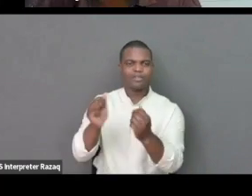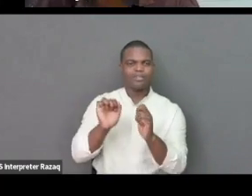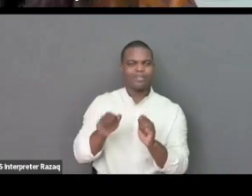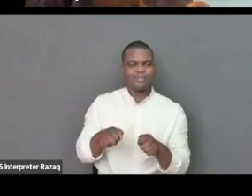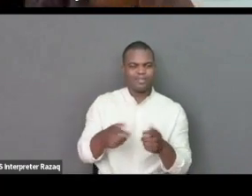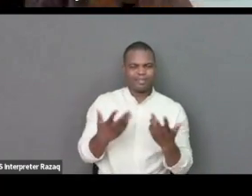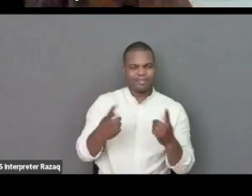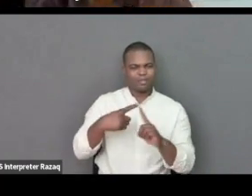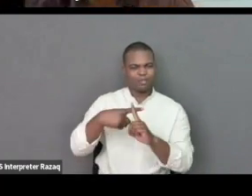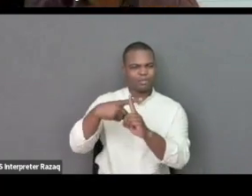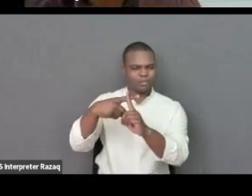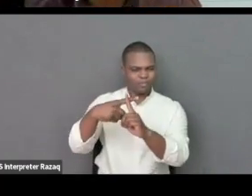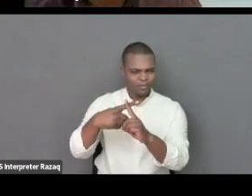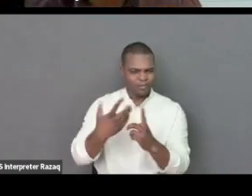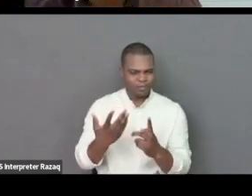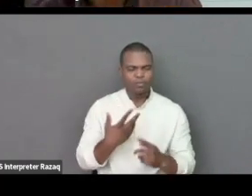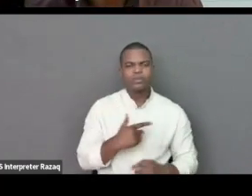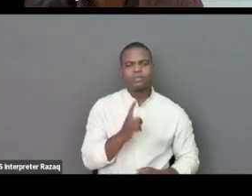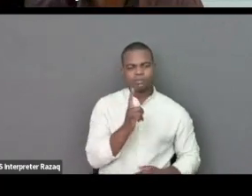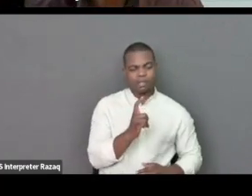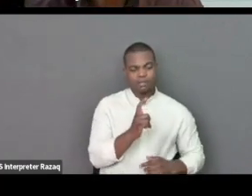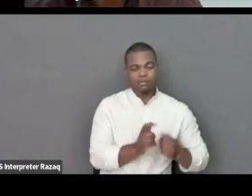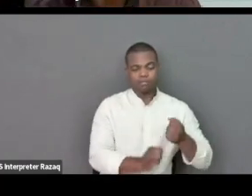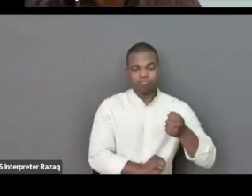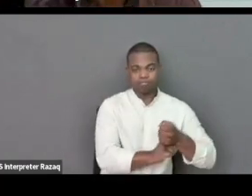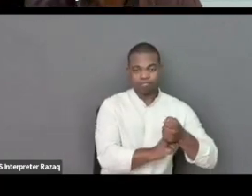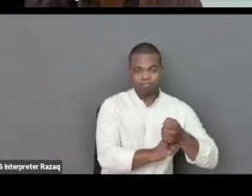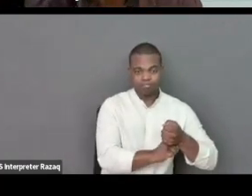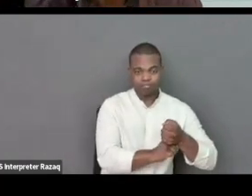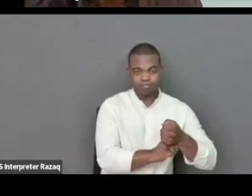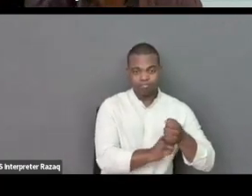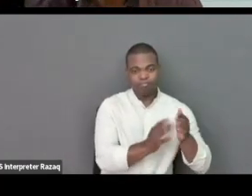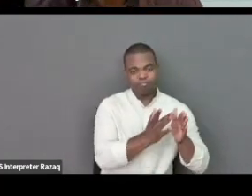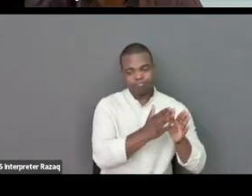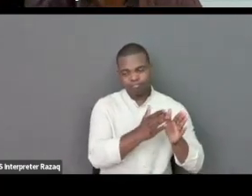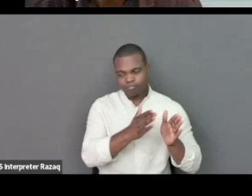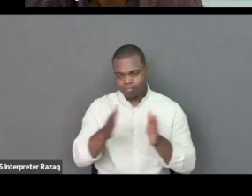that is the background. At this point, we would like to ask two